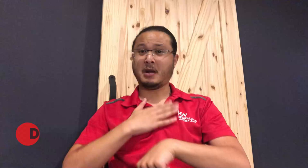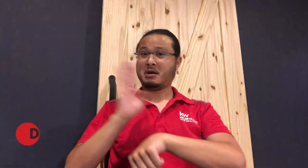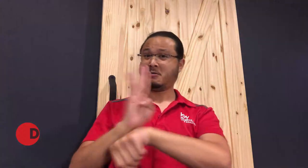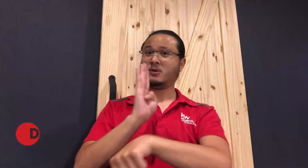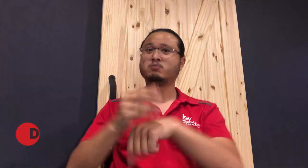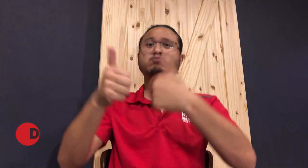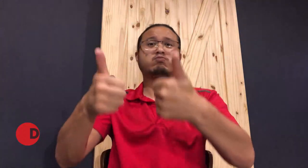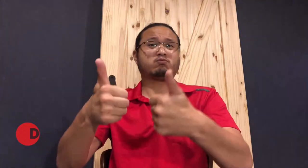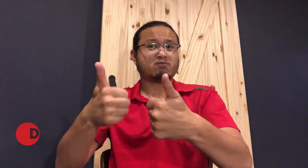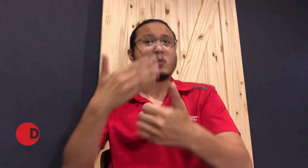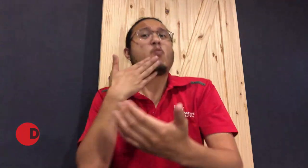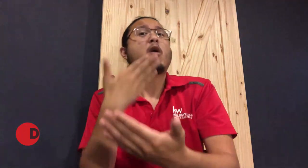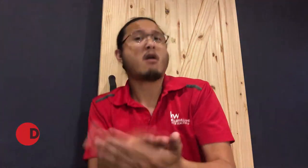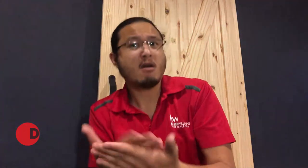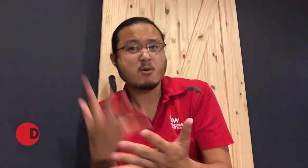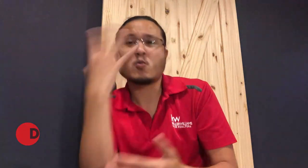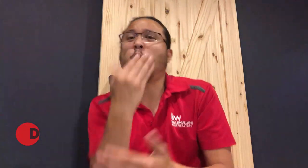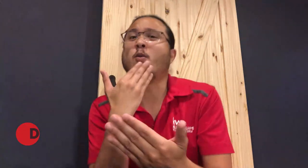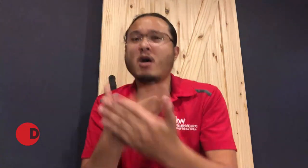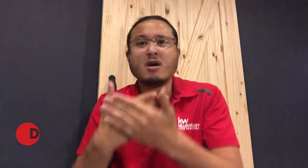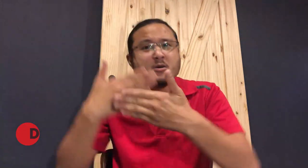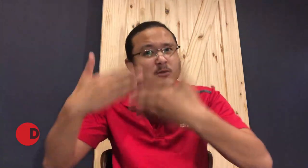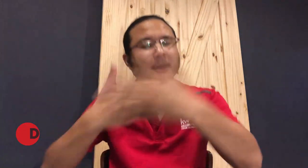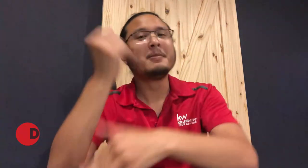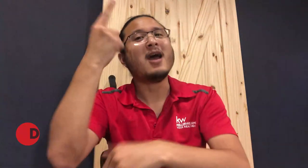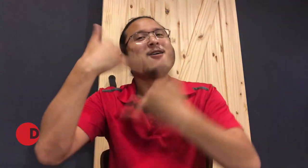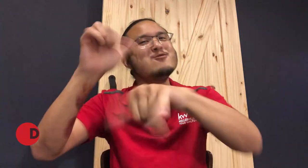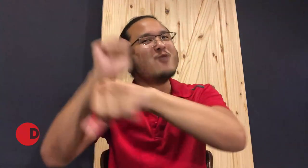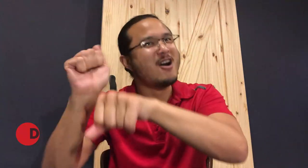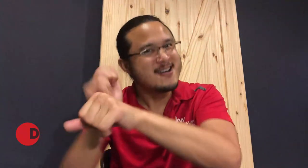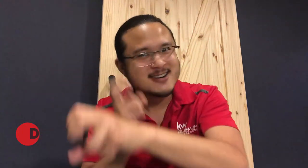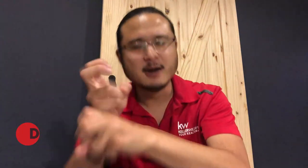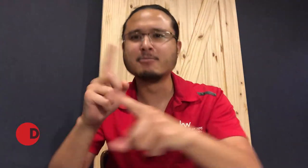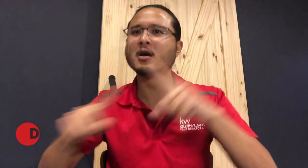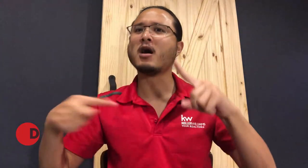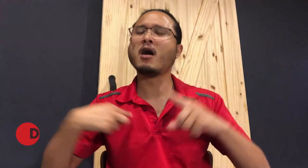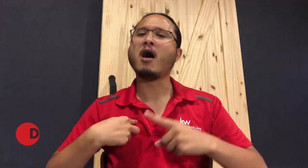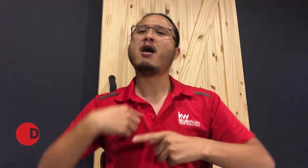but I moved ahead and now I am doing well. It is a lot of hard work,